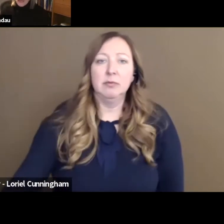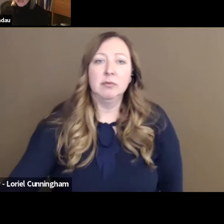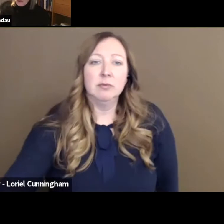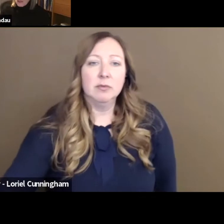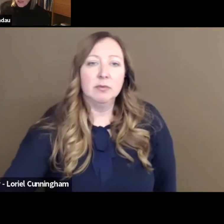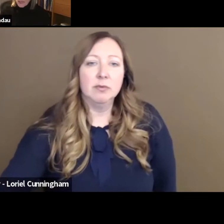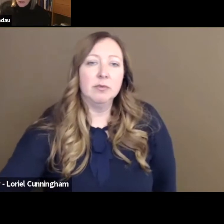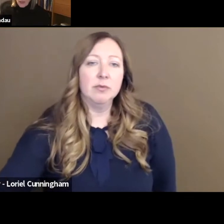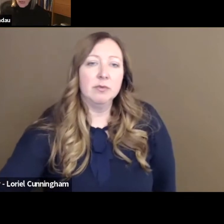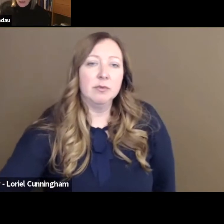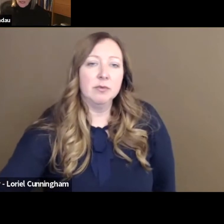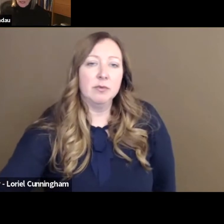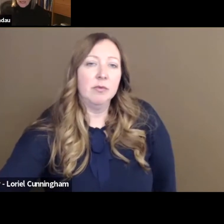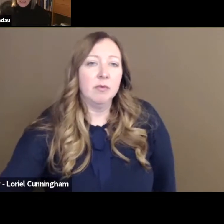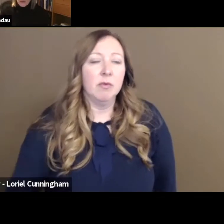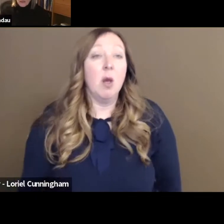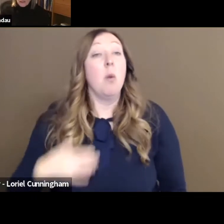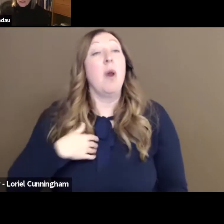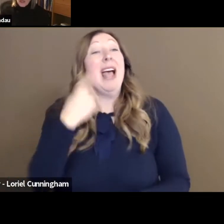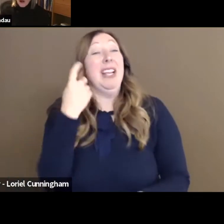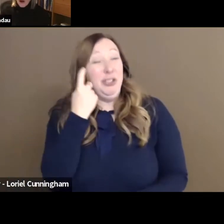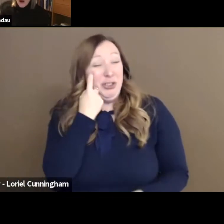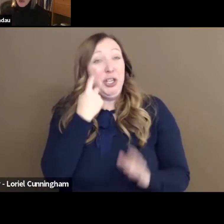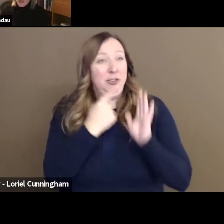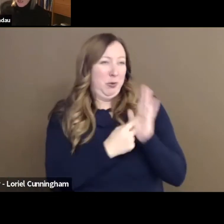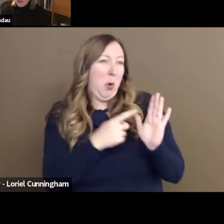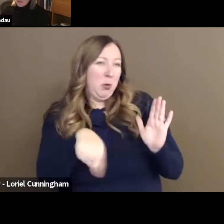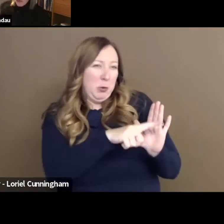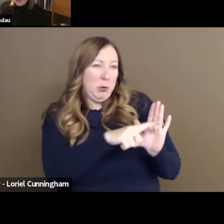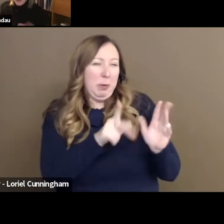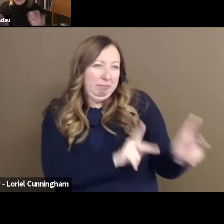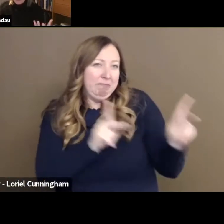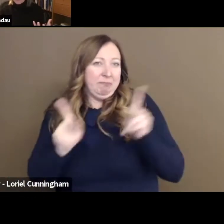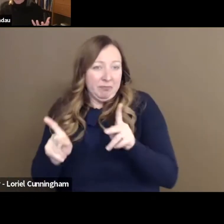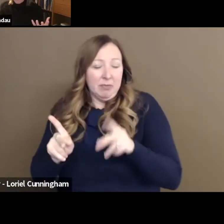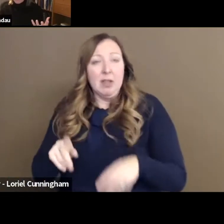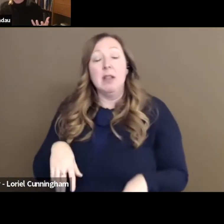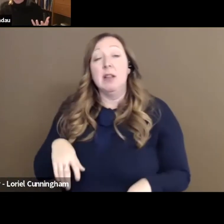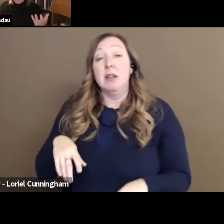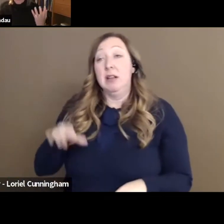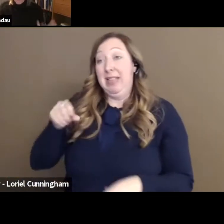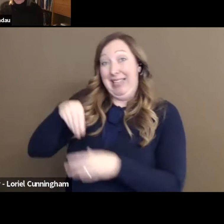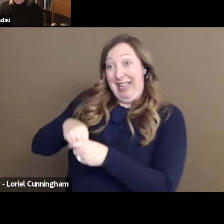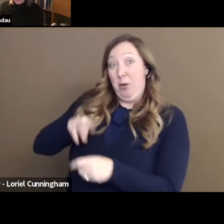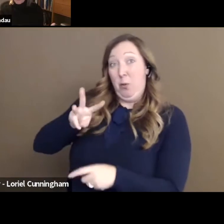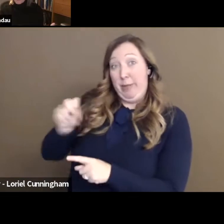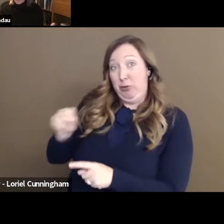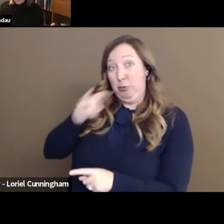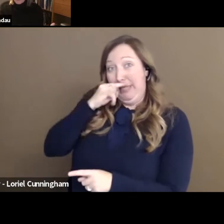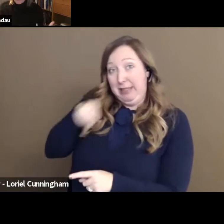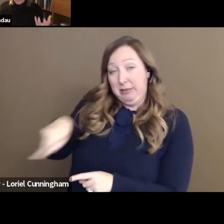it looks like space and language are completely separate systems one is